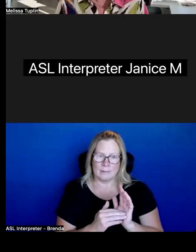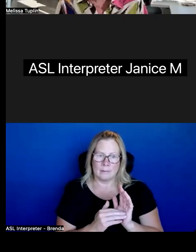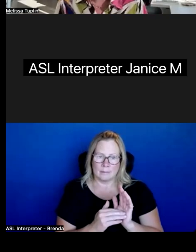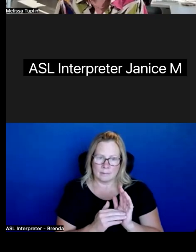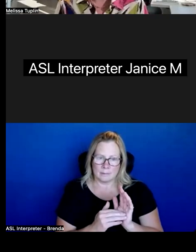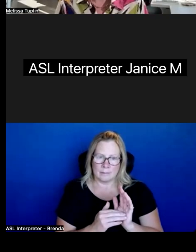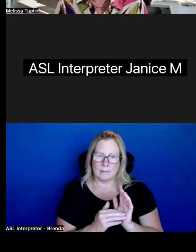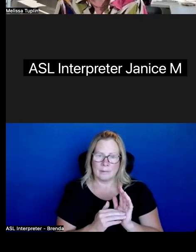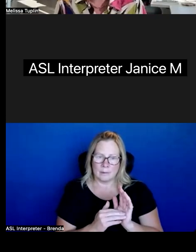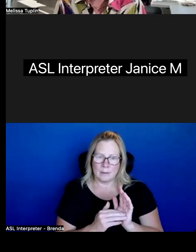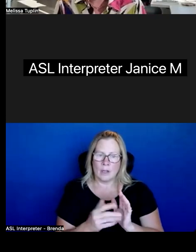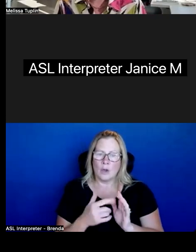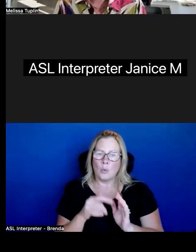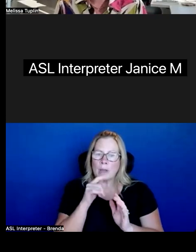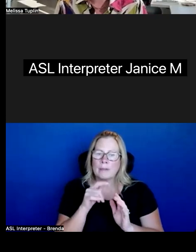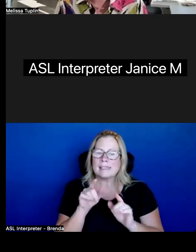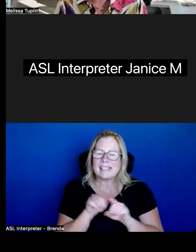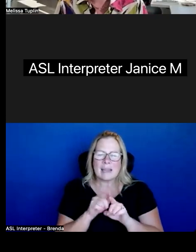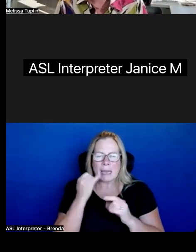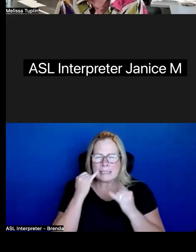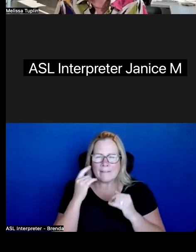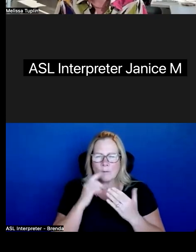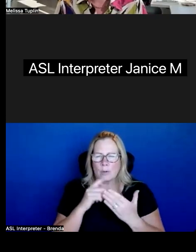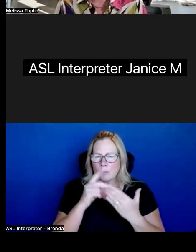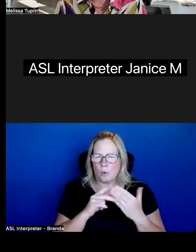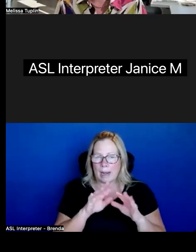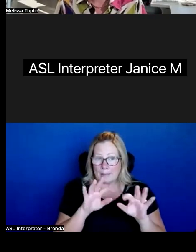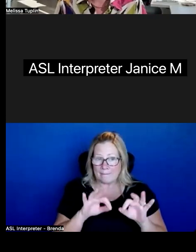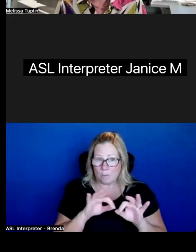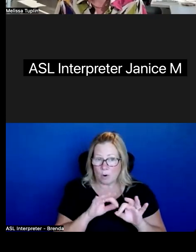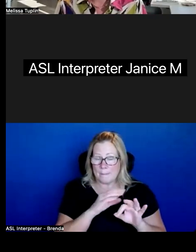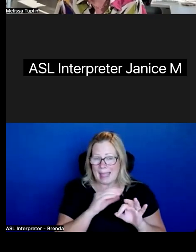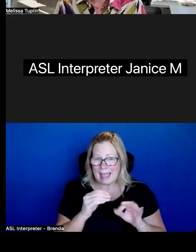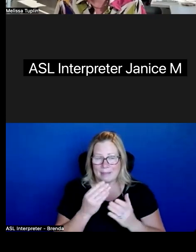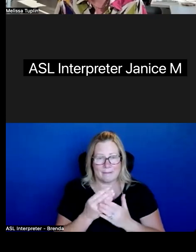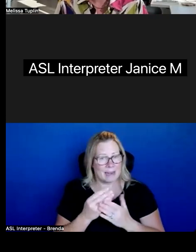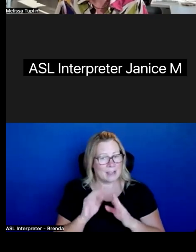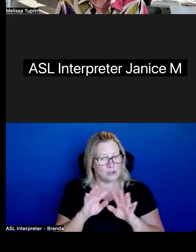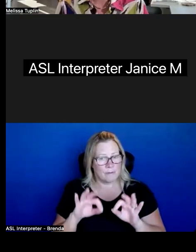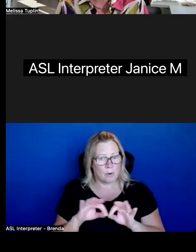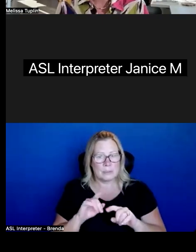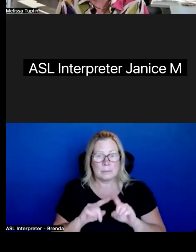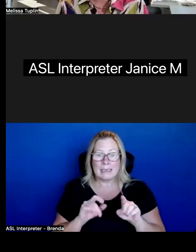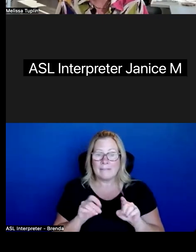details of the programming for the year beginning in 2025, that's totally fine,